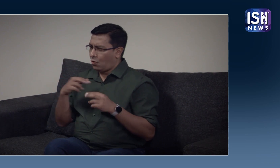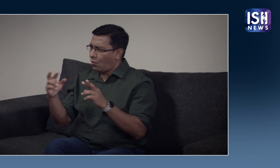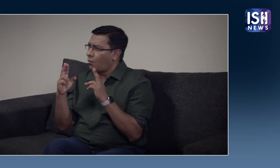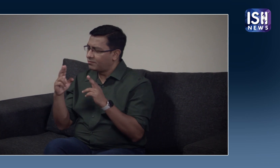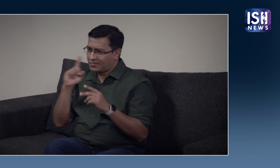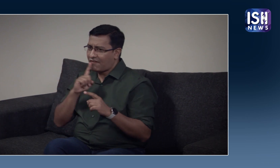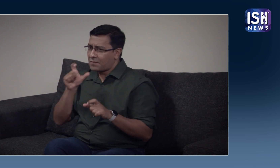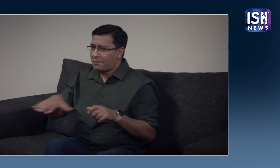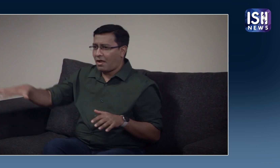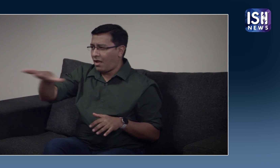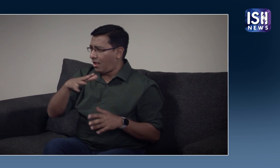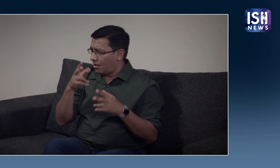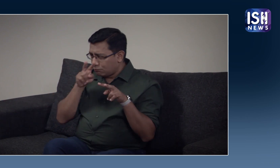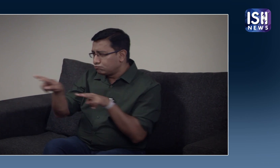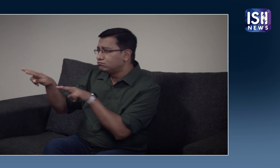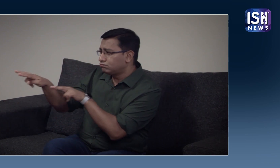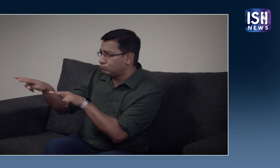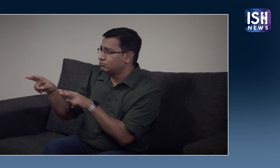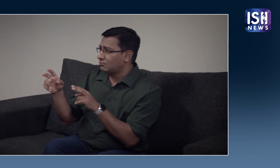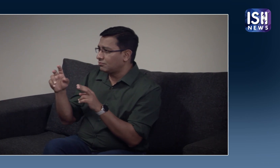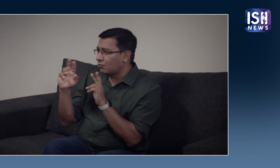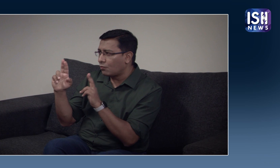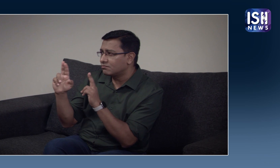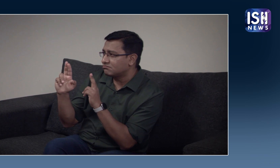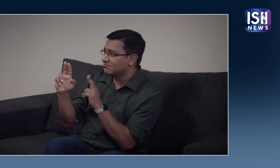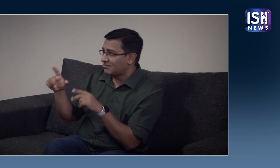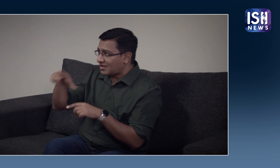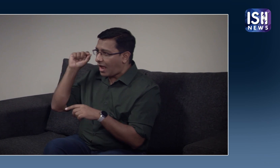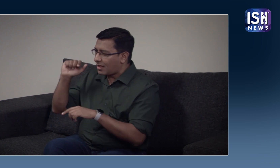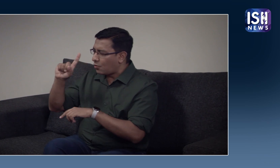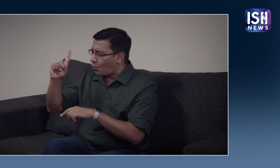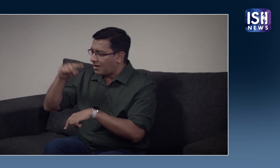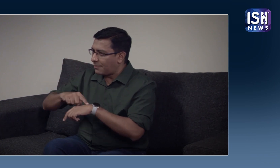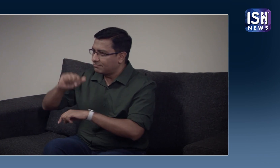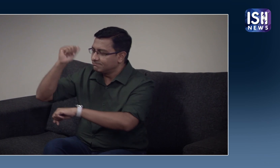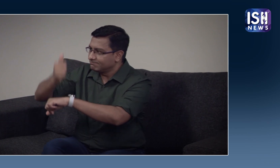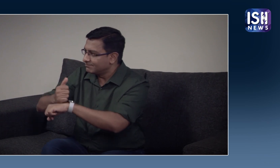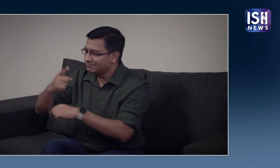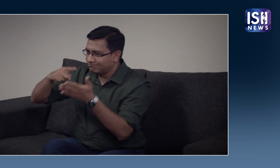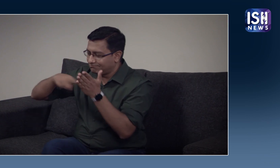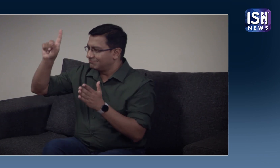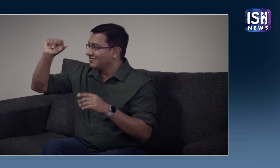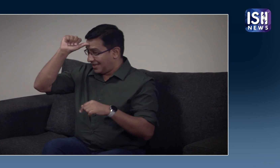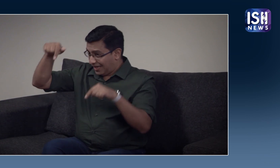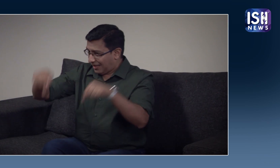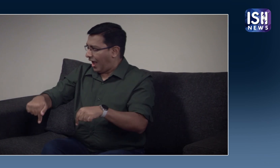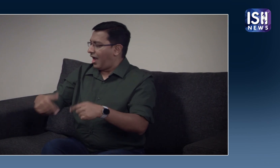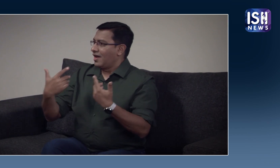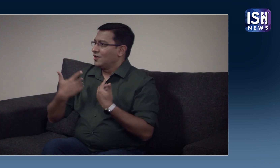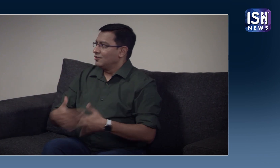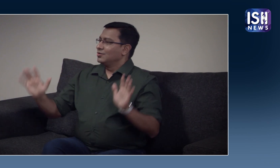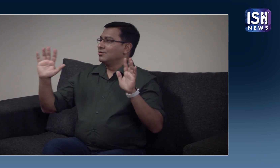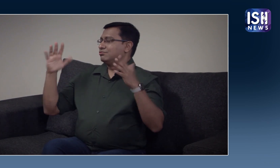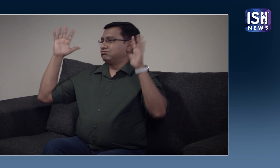I am sure Deaf people in India will look forward, with hope, to see that Gallaudet University is established here.